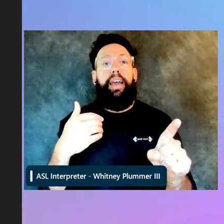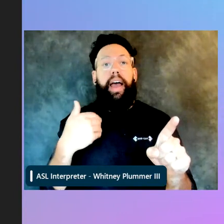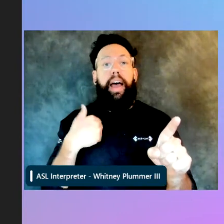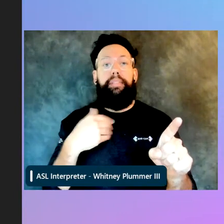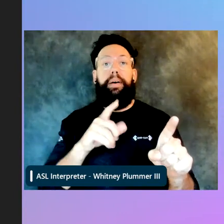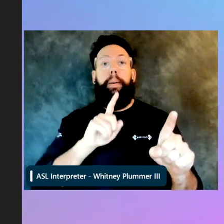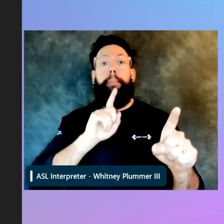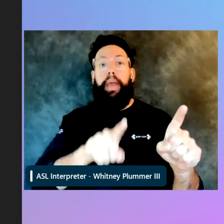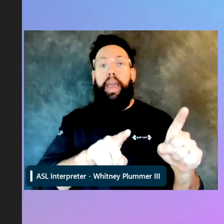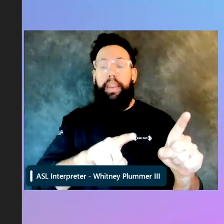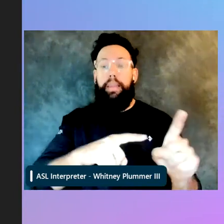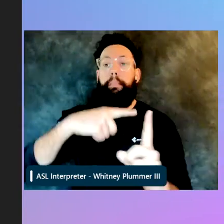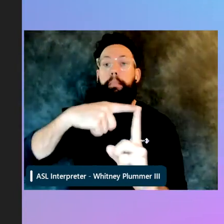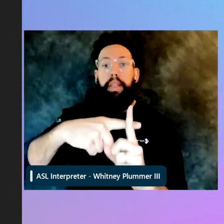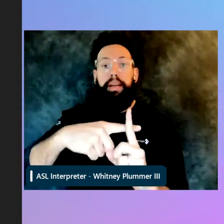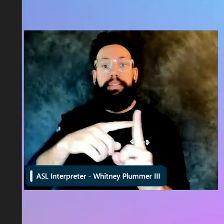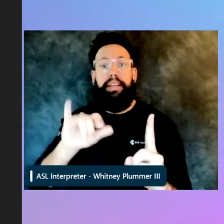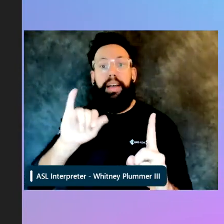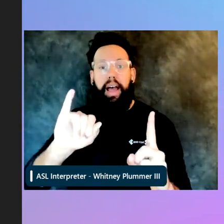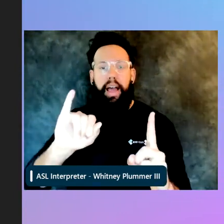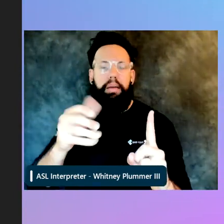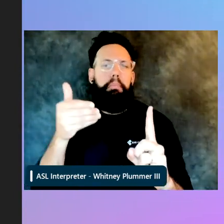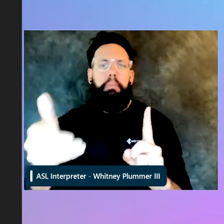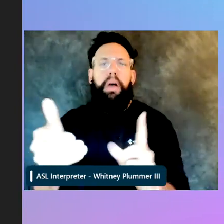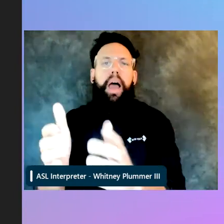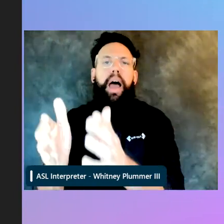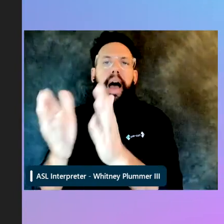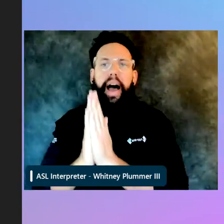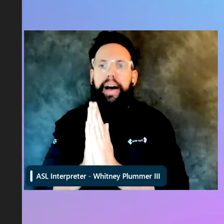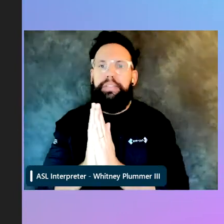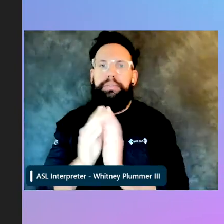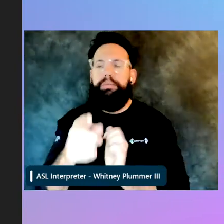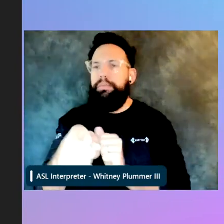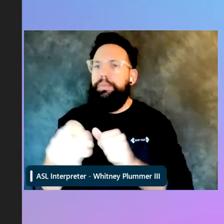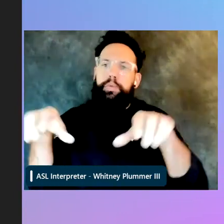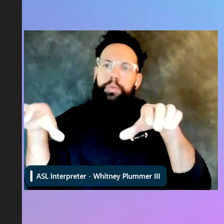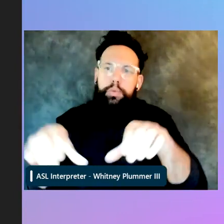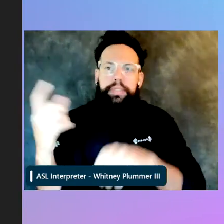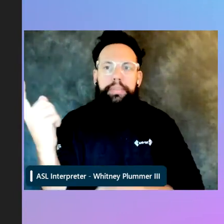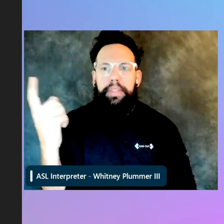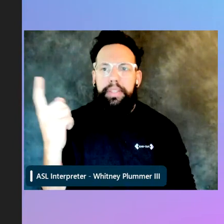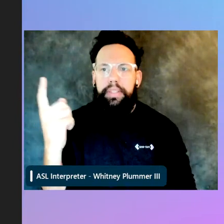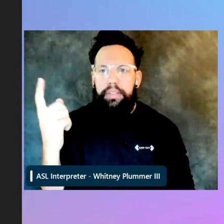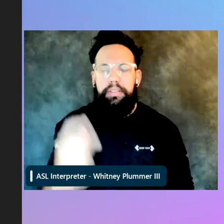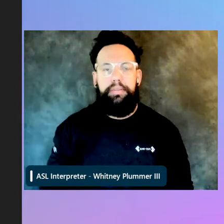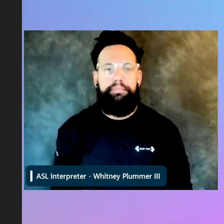mac to ask GitHub copilot chat to do something or or to start